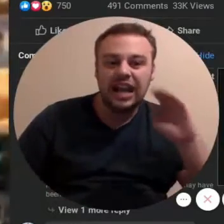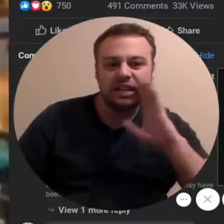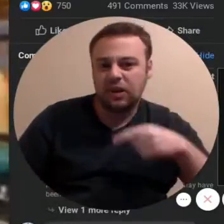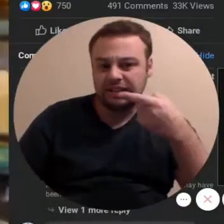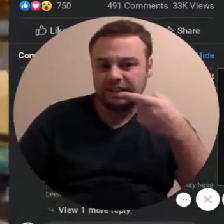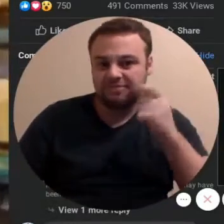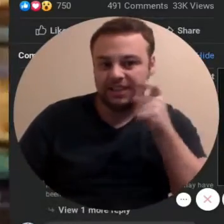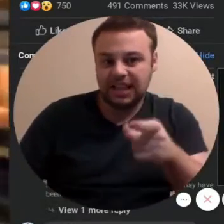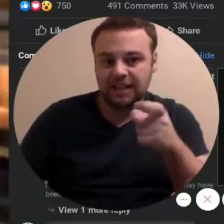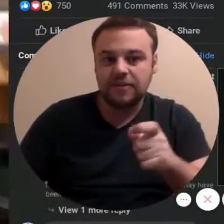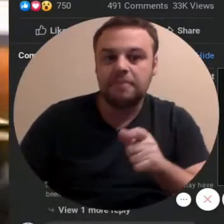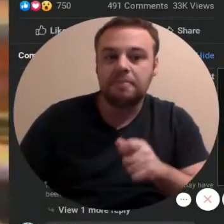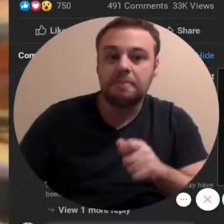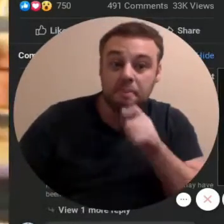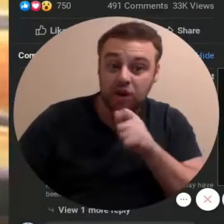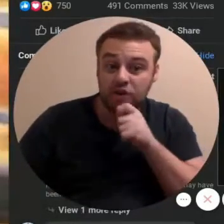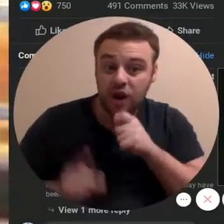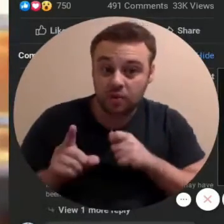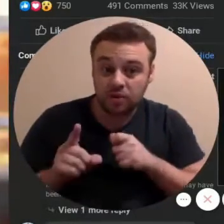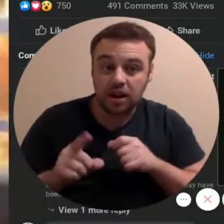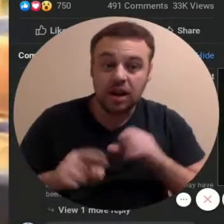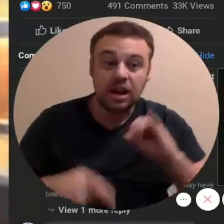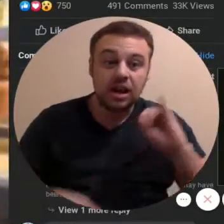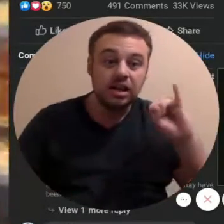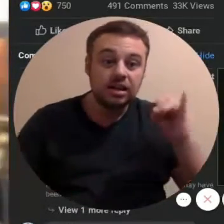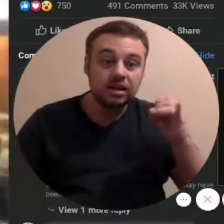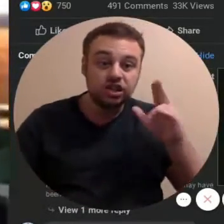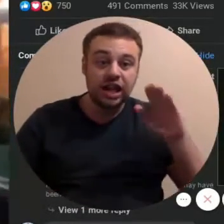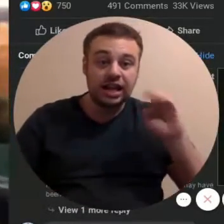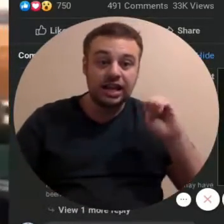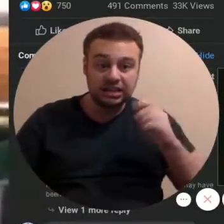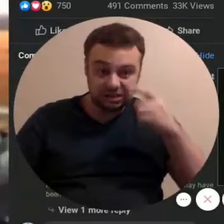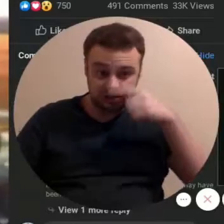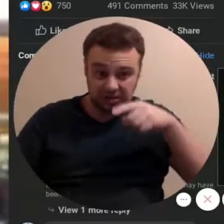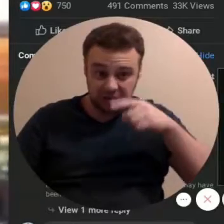been masked. Janice, would you do me one favor and grab those papers that I left on the